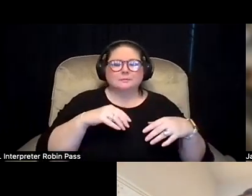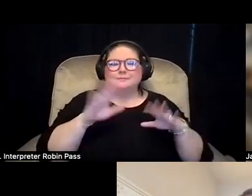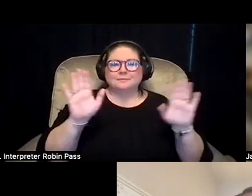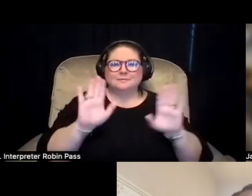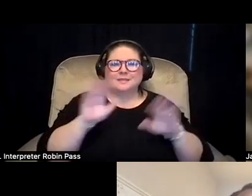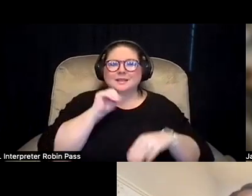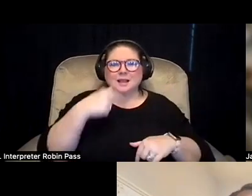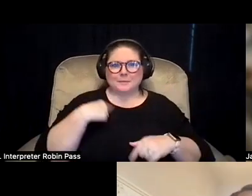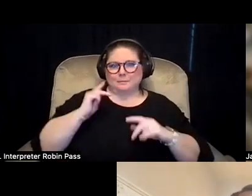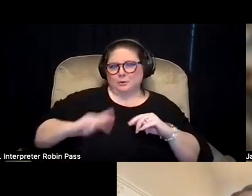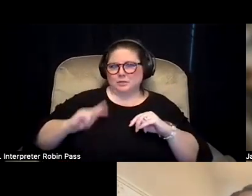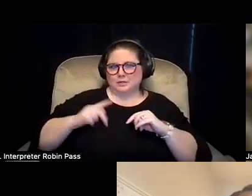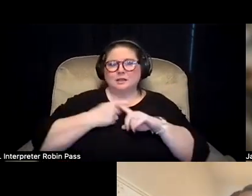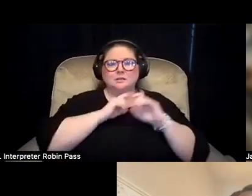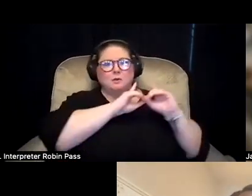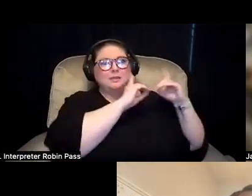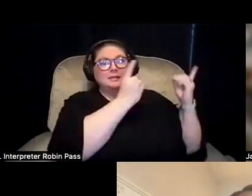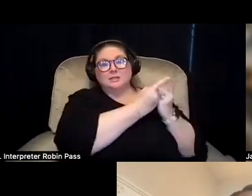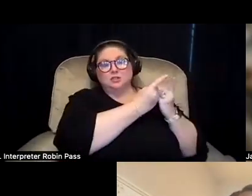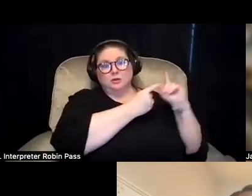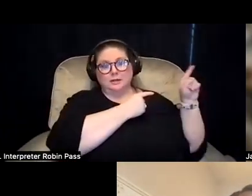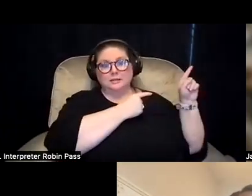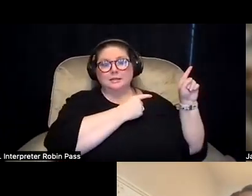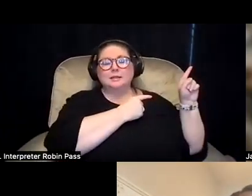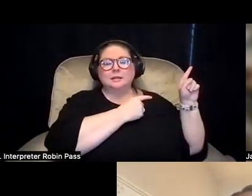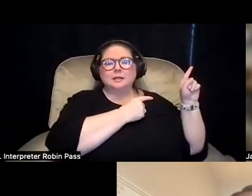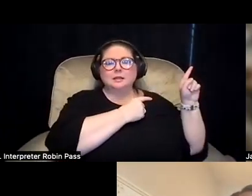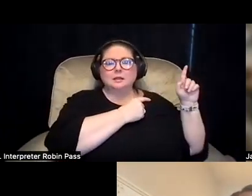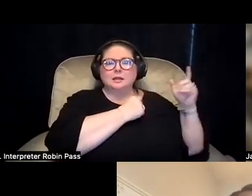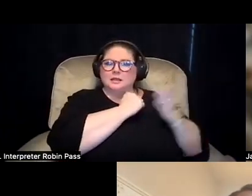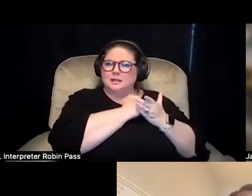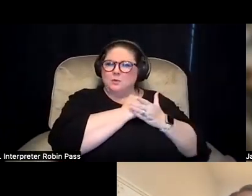so that really is important it really is helpful to have that sort of backup